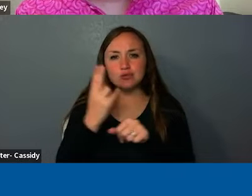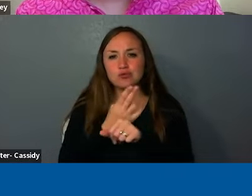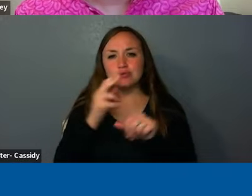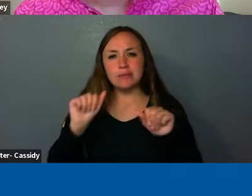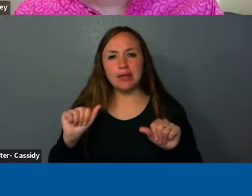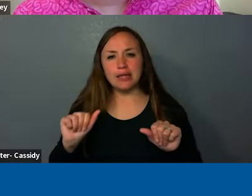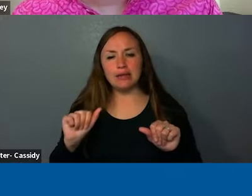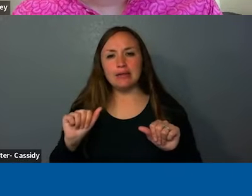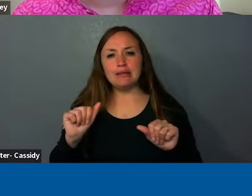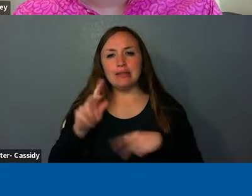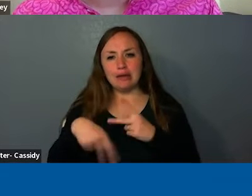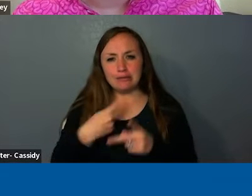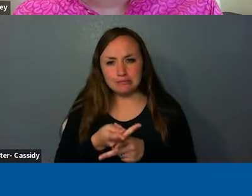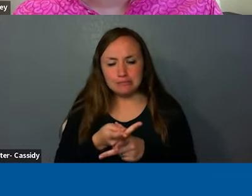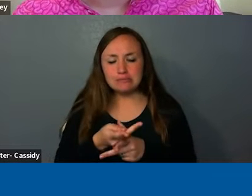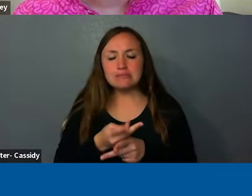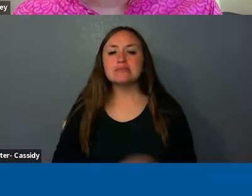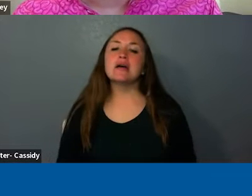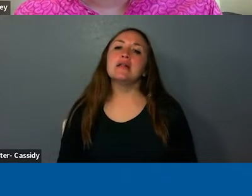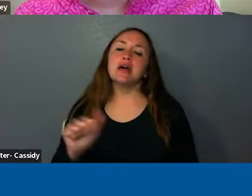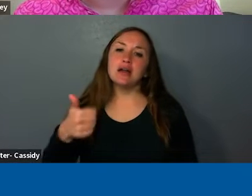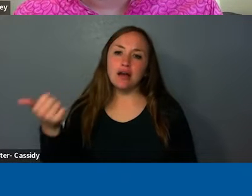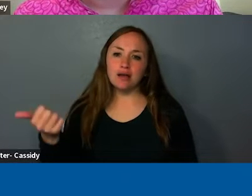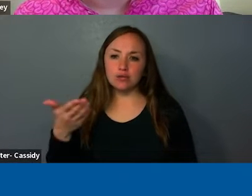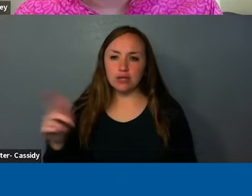The other thing to kind of point out here is Microsoft Edge